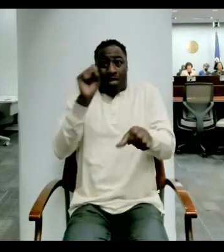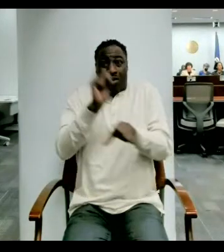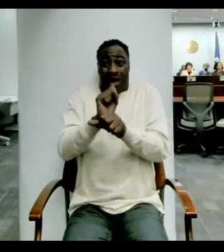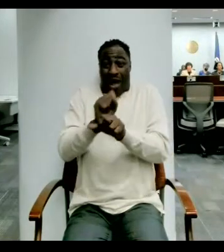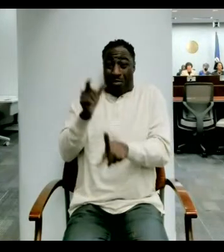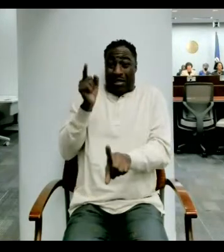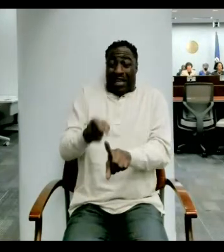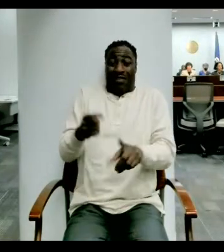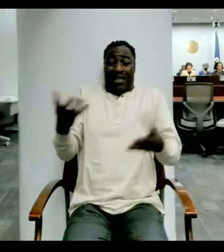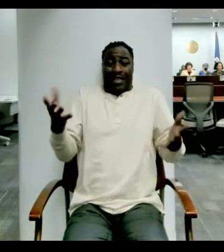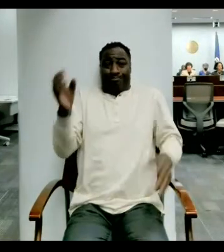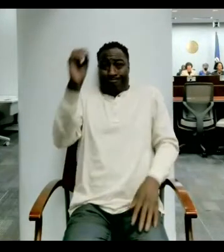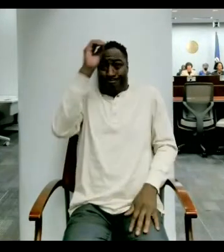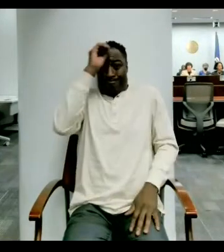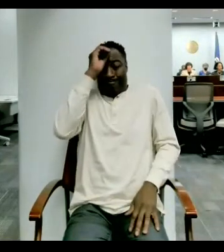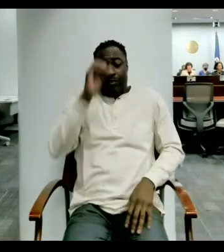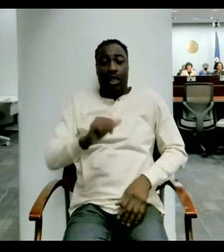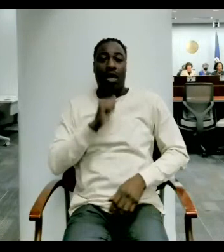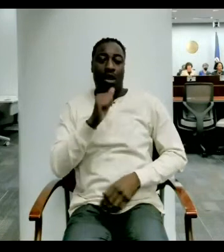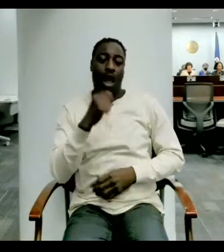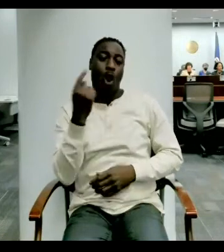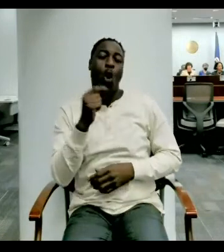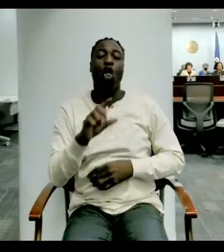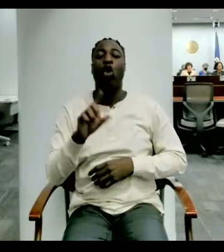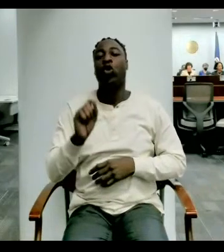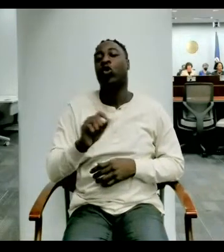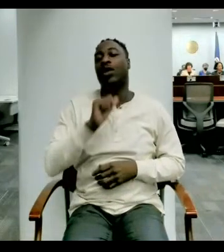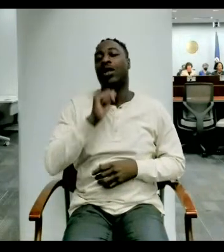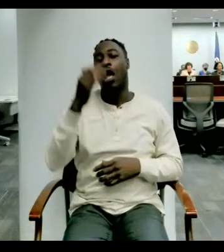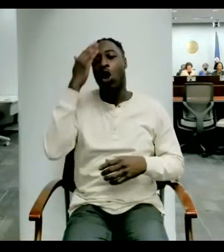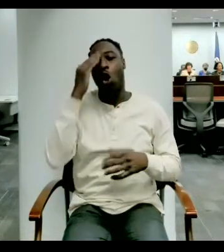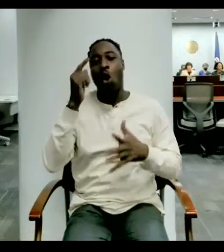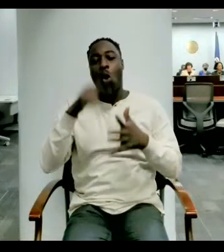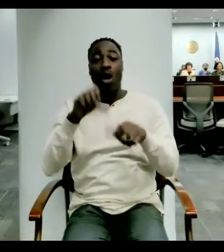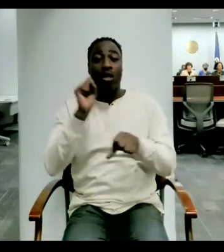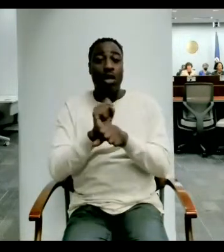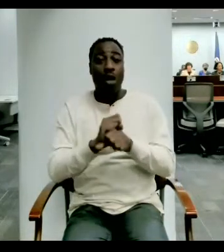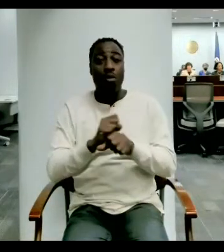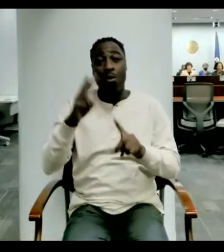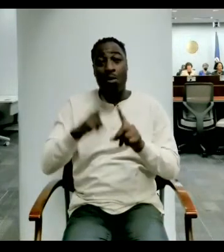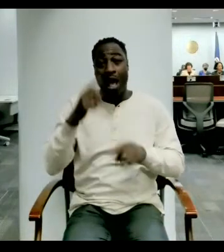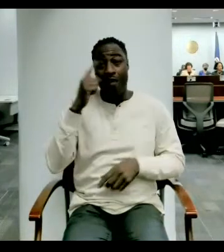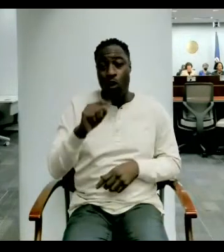So, um not only do they, not know what jobs they are applying for, they don't know what jobs they